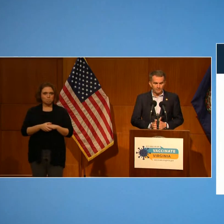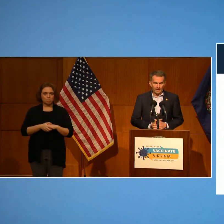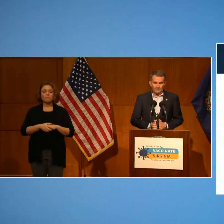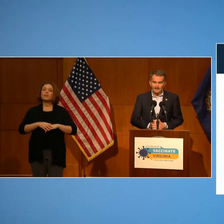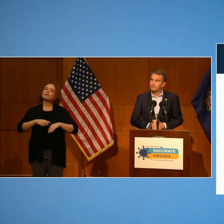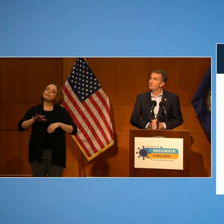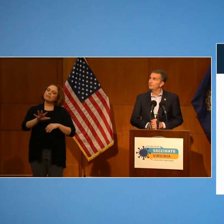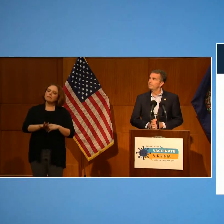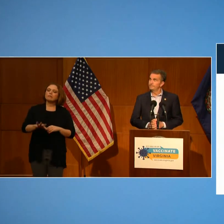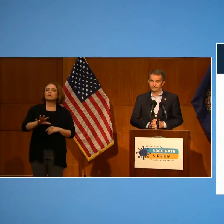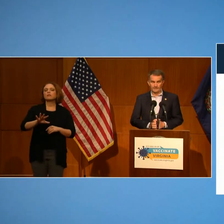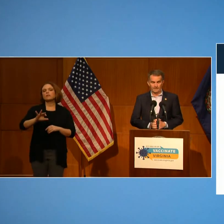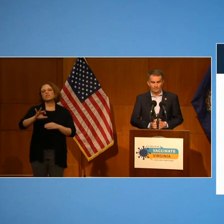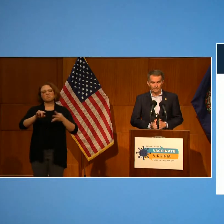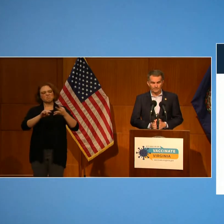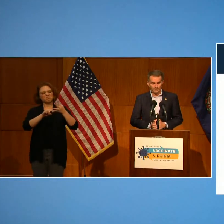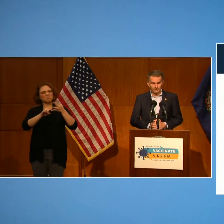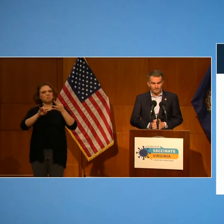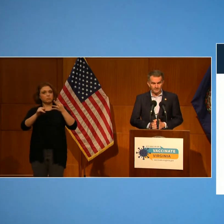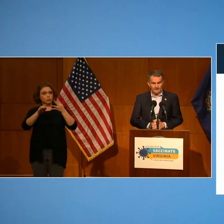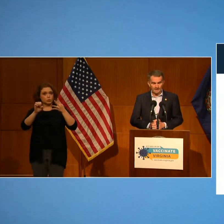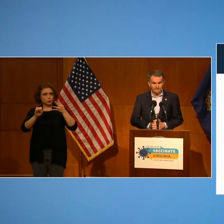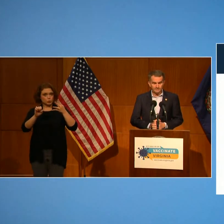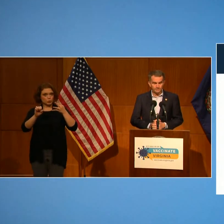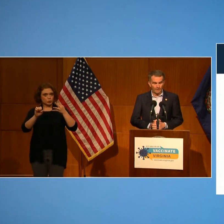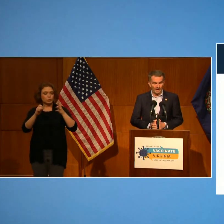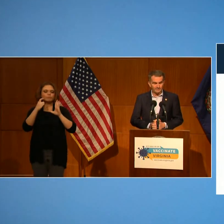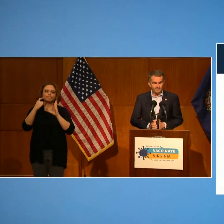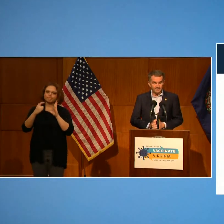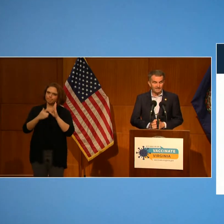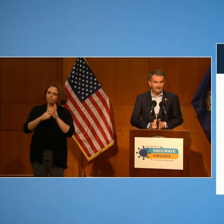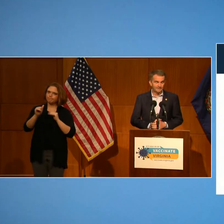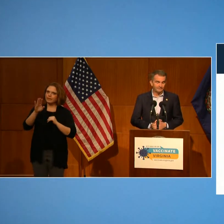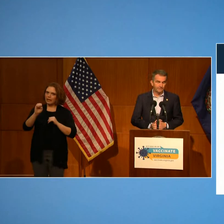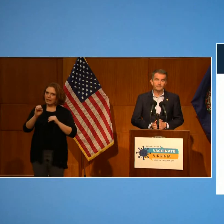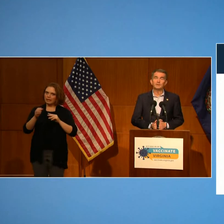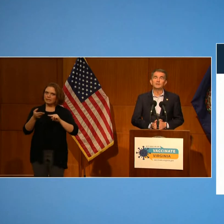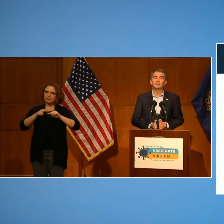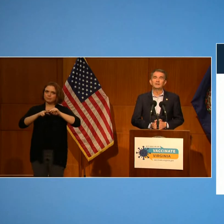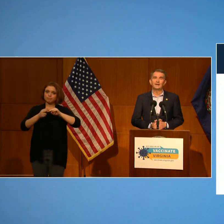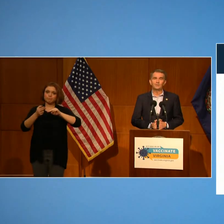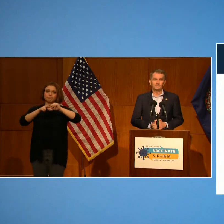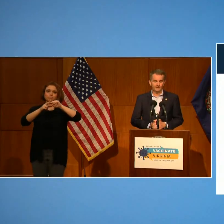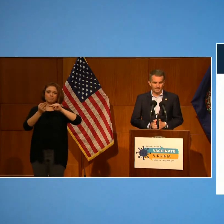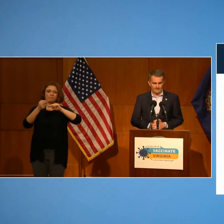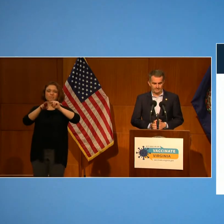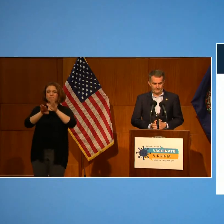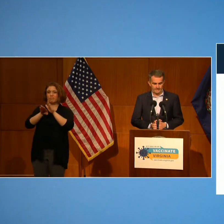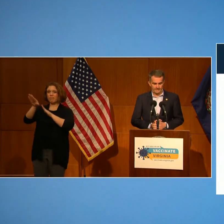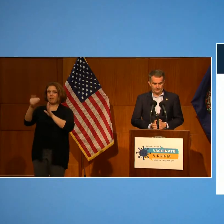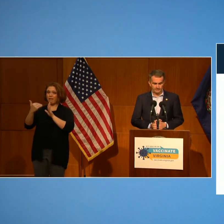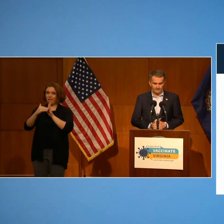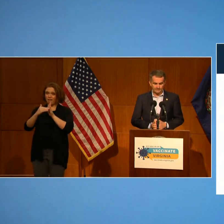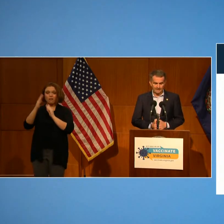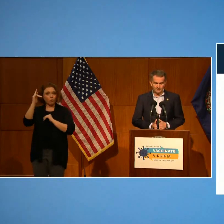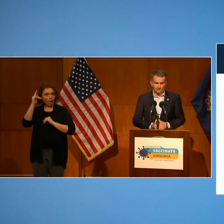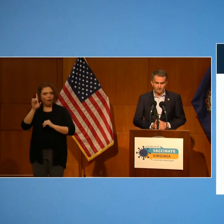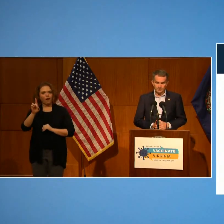SUMMER BEGAN. BUT THEN AROUND LATE JUNE. WE STARTED TO SEE